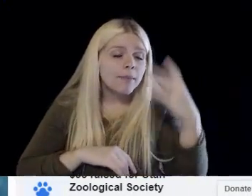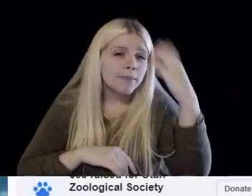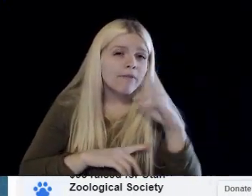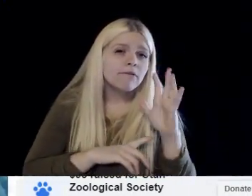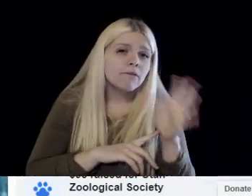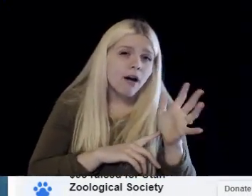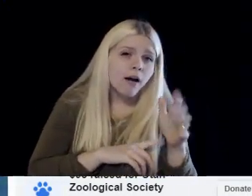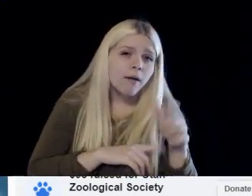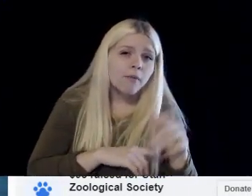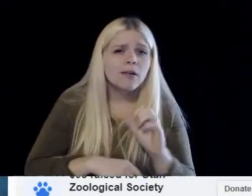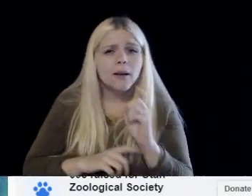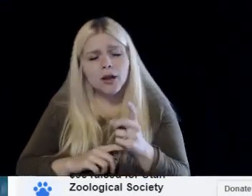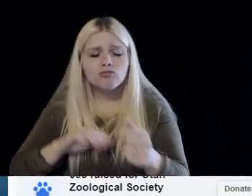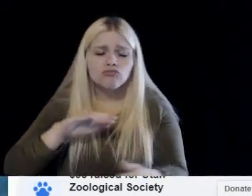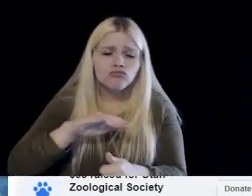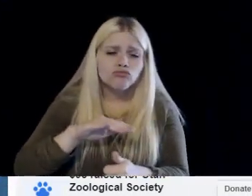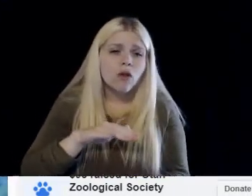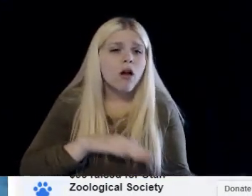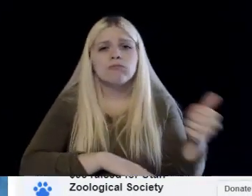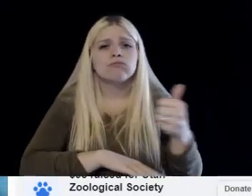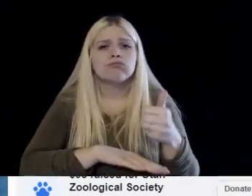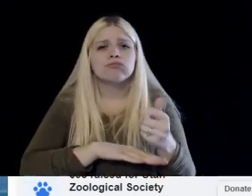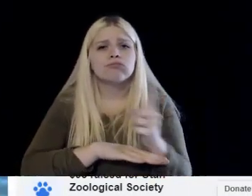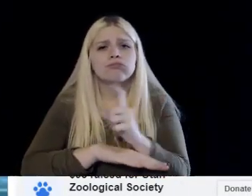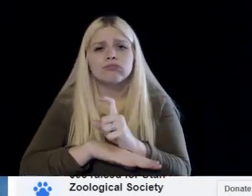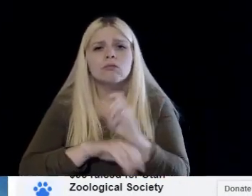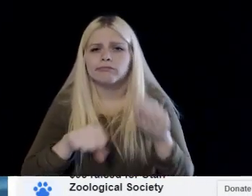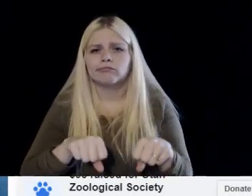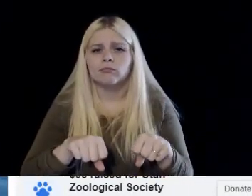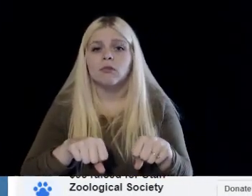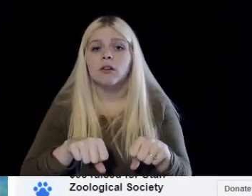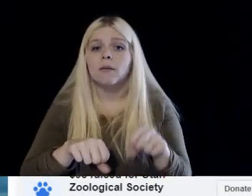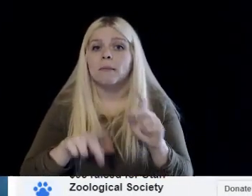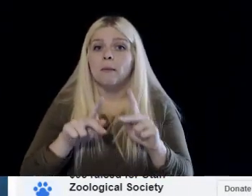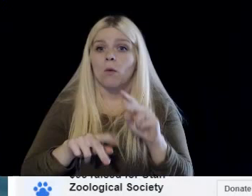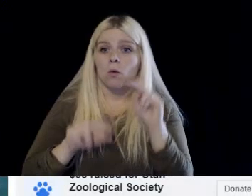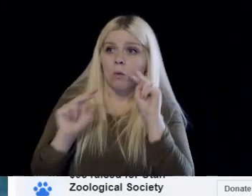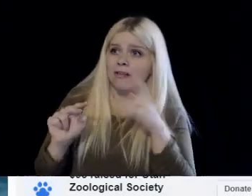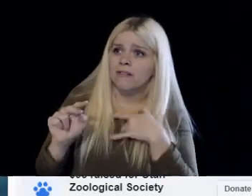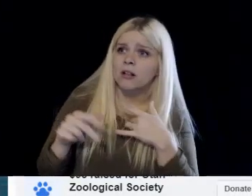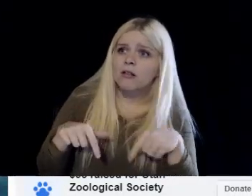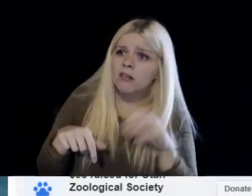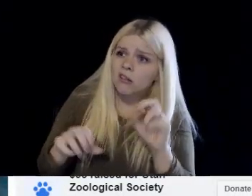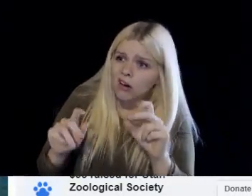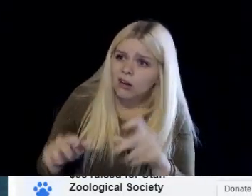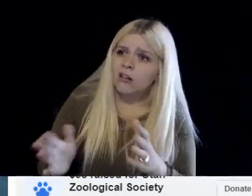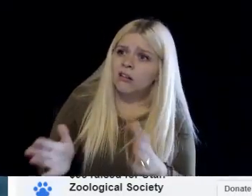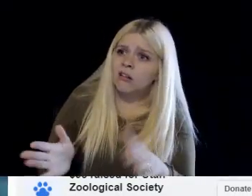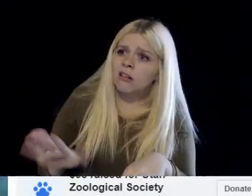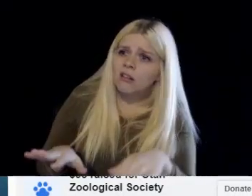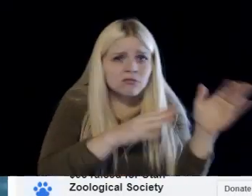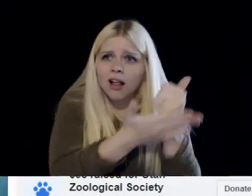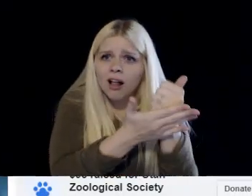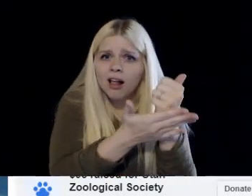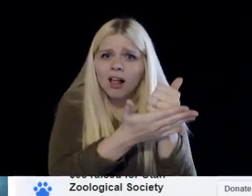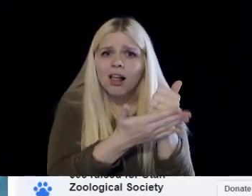and then come to the surface. But for people watching, it looks kind of terrifying because you might watch for a few minutes- and that animal is laying on the